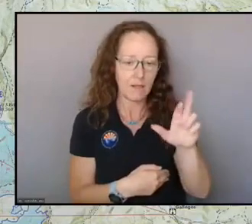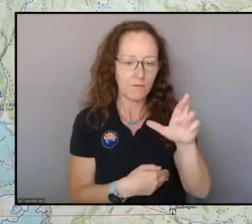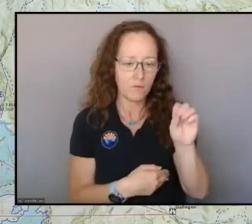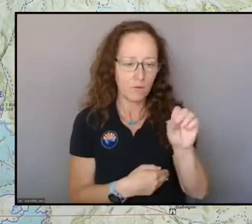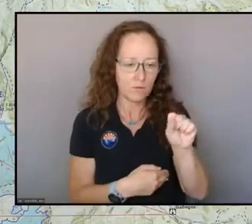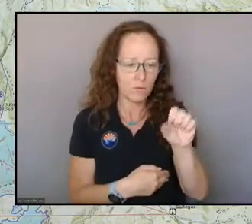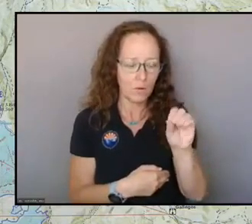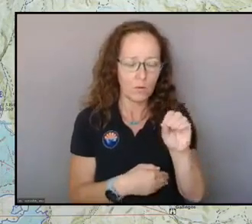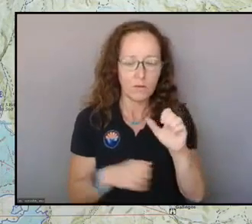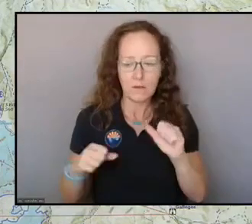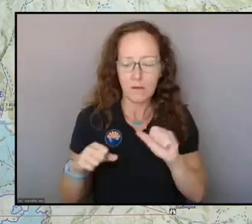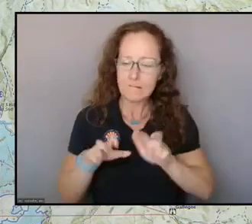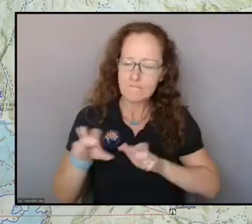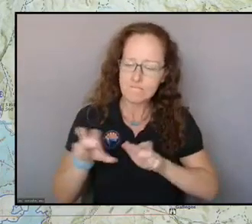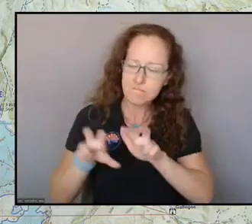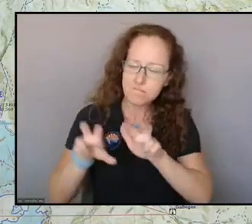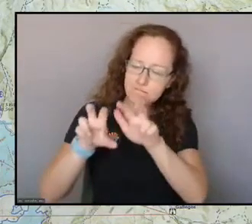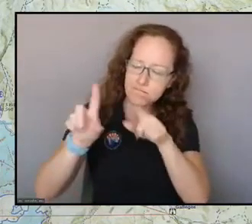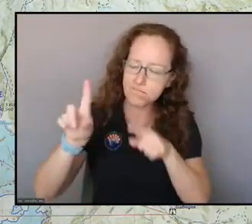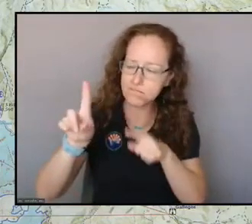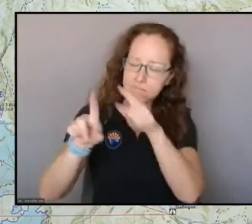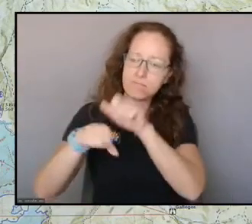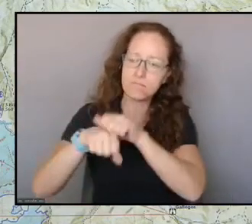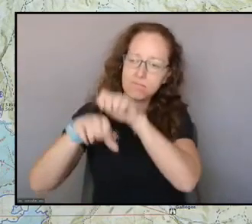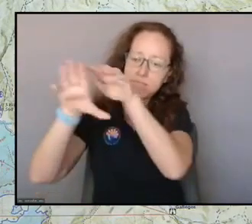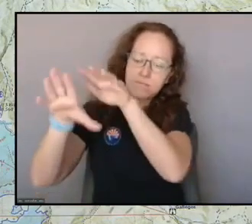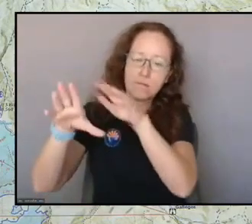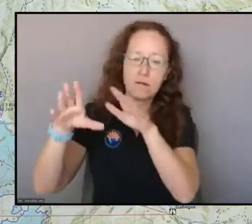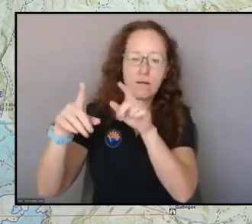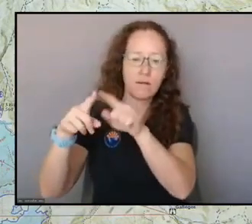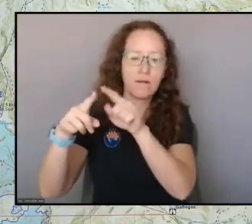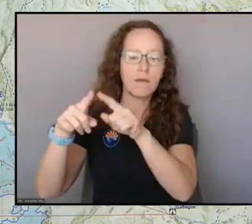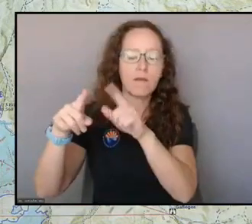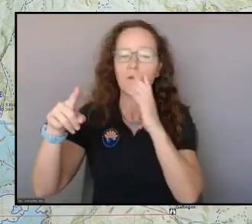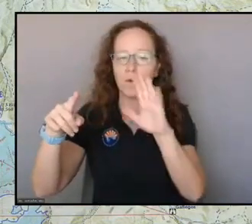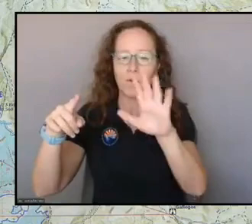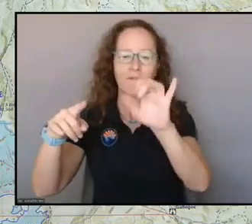NORTHWEST OF THE THUMB'S PRINT, BELOW 518 AND THEY